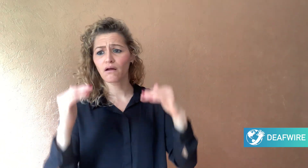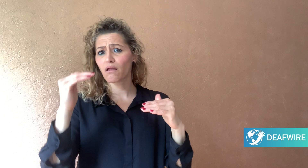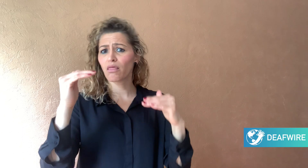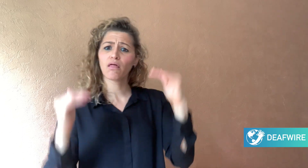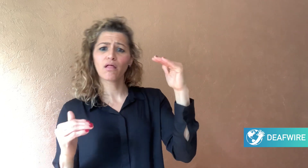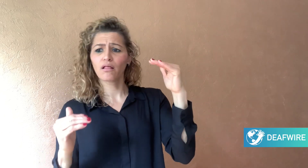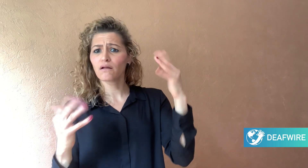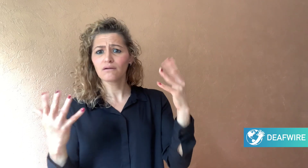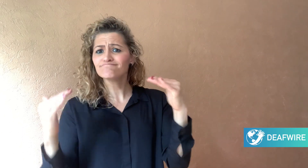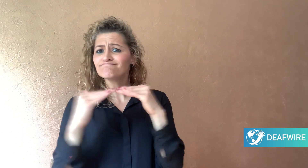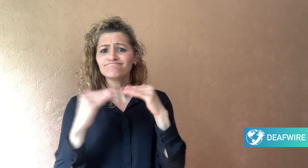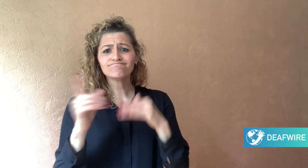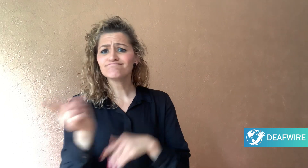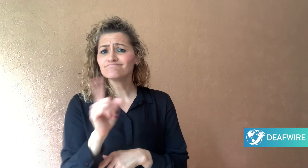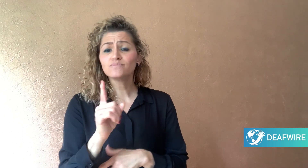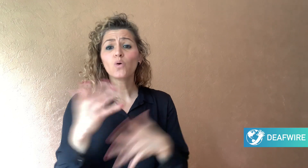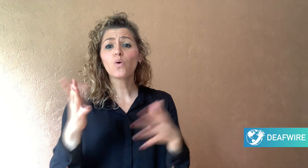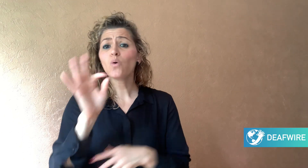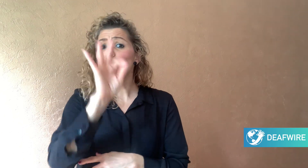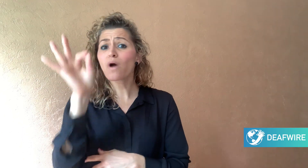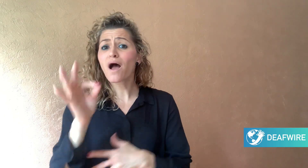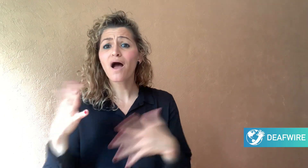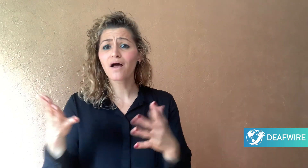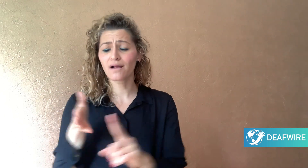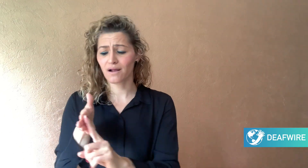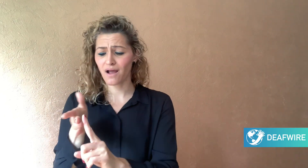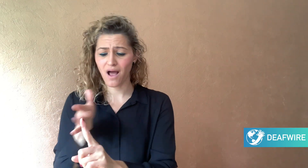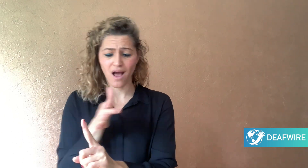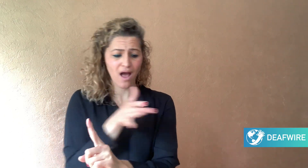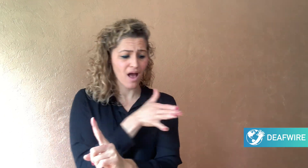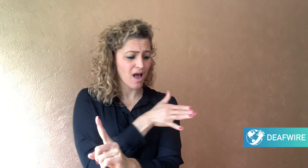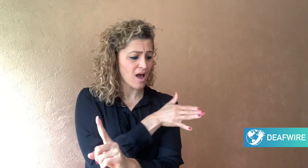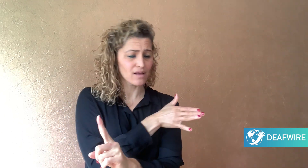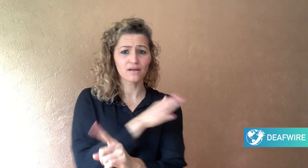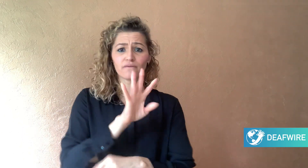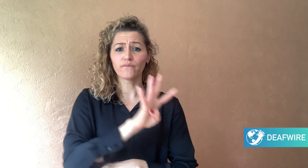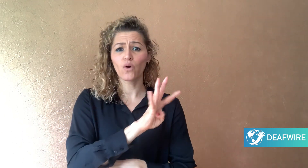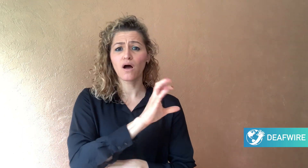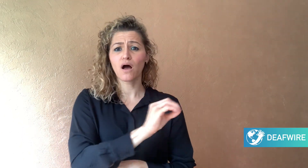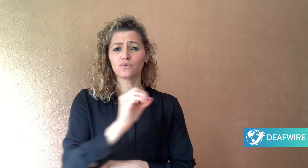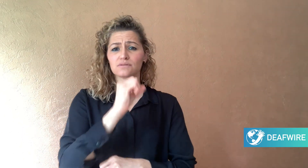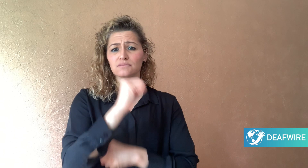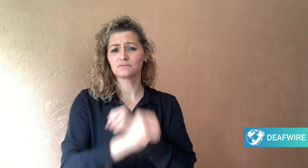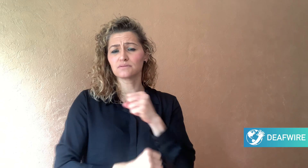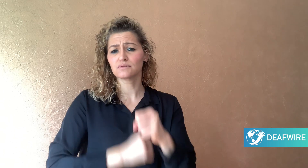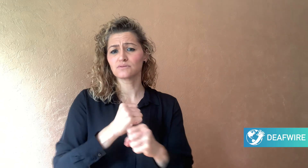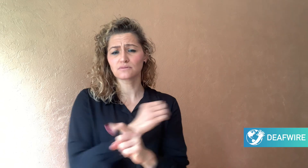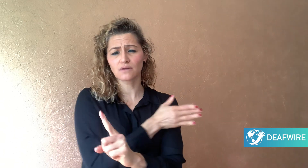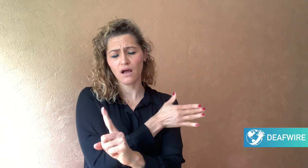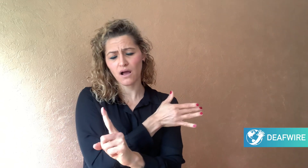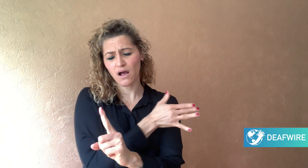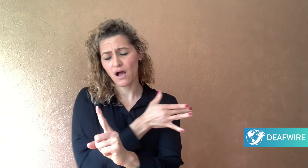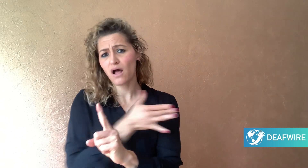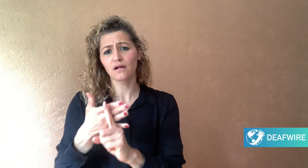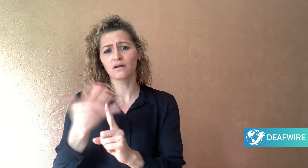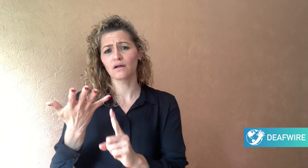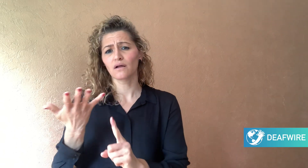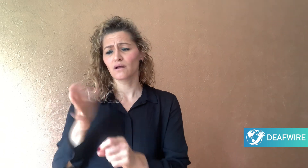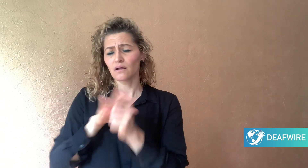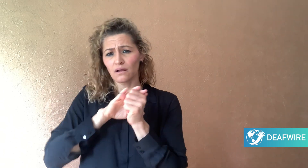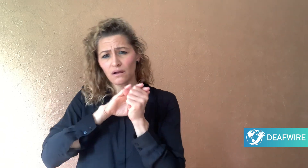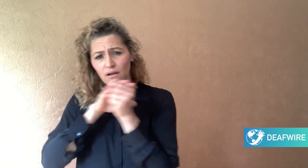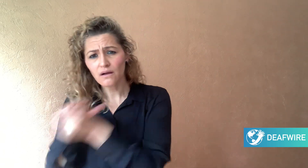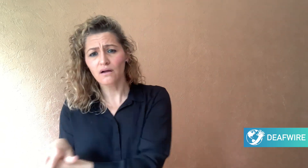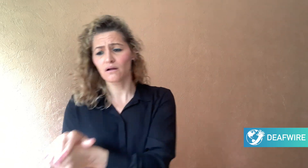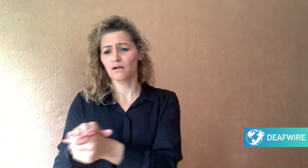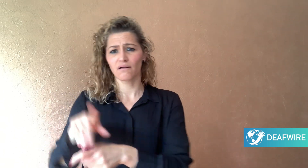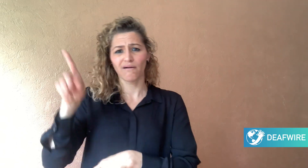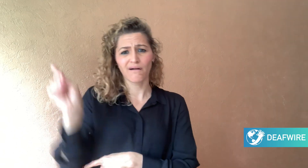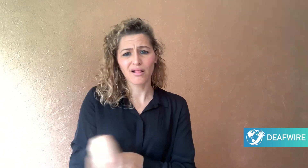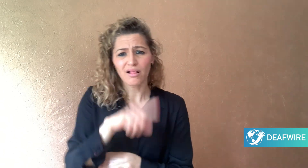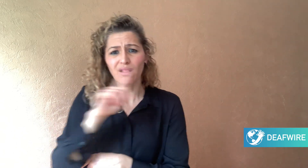as a result of 400 years of discrimination, oppression,